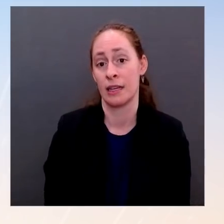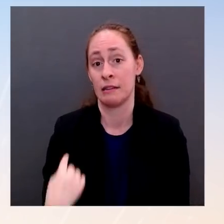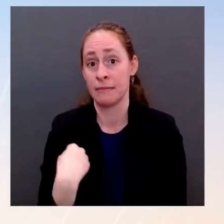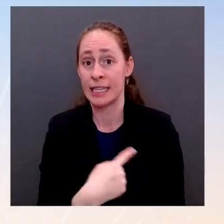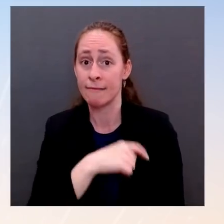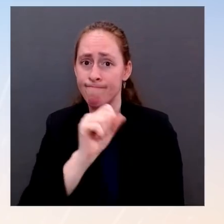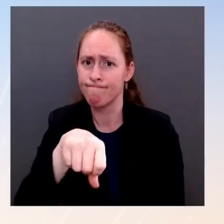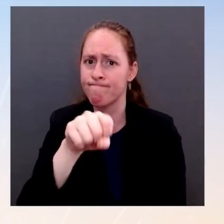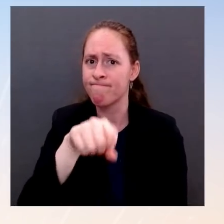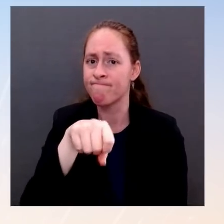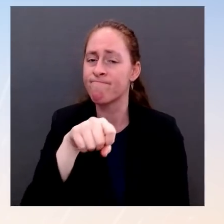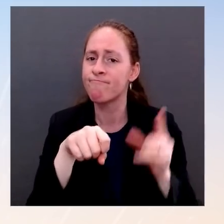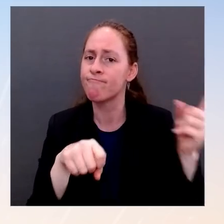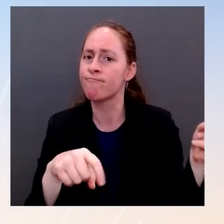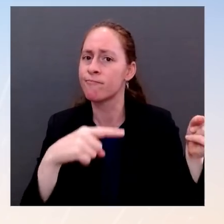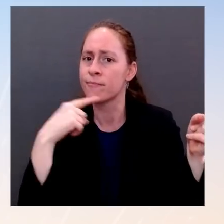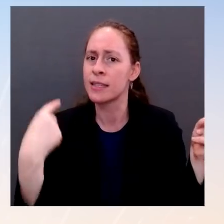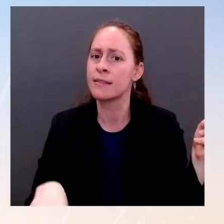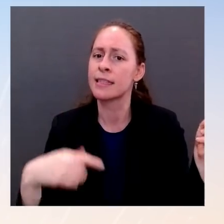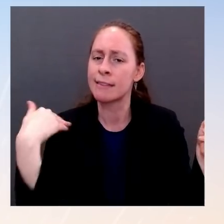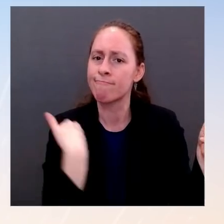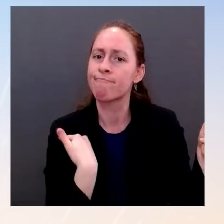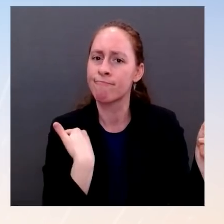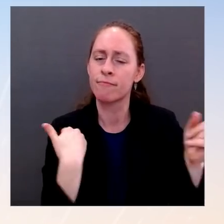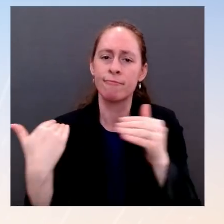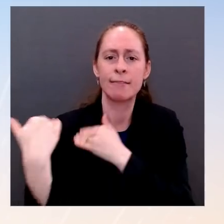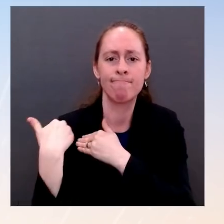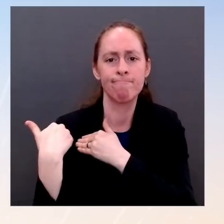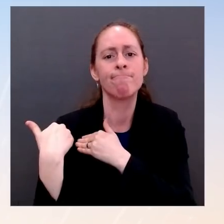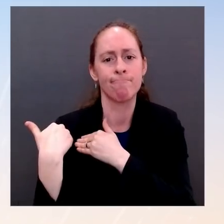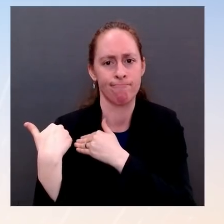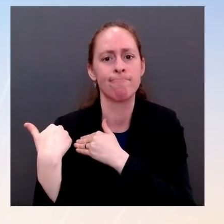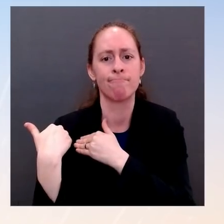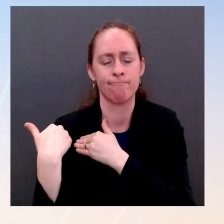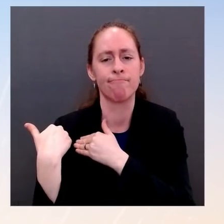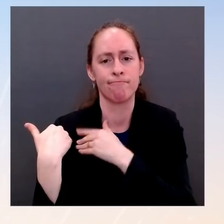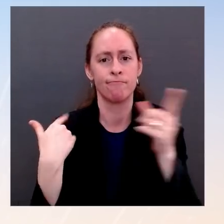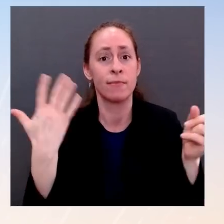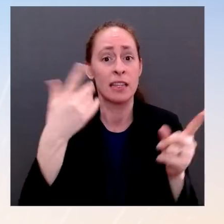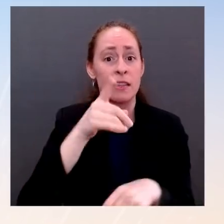the Russian Main Intelligence Directorate, or GRU, as known GRU infrastructure